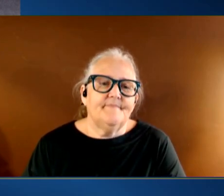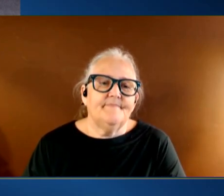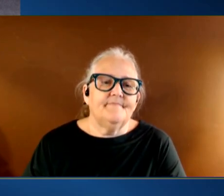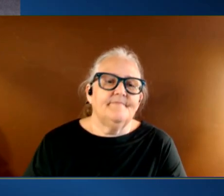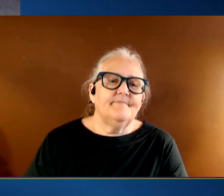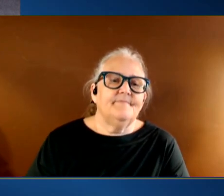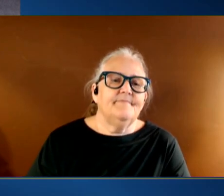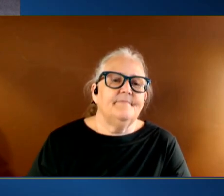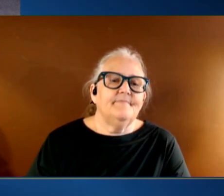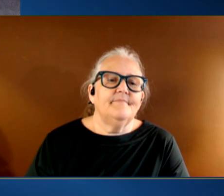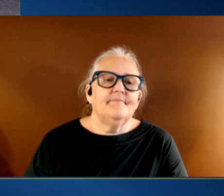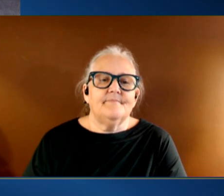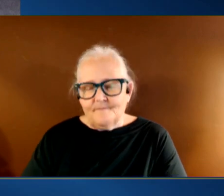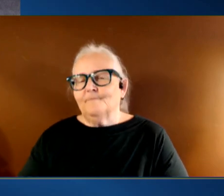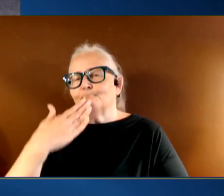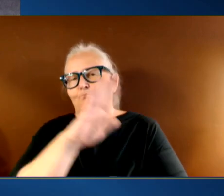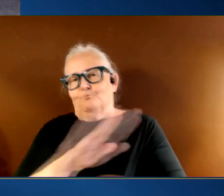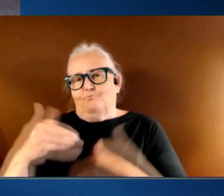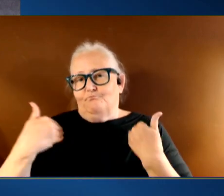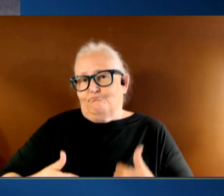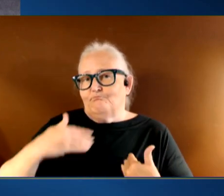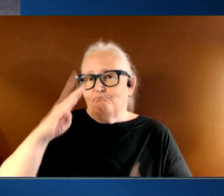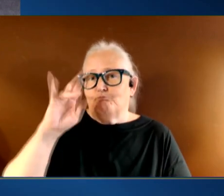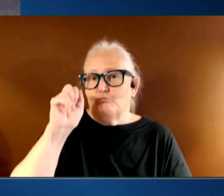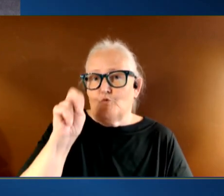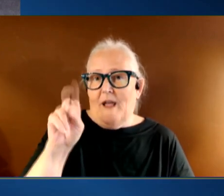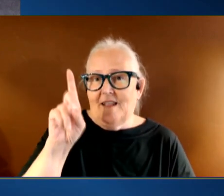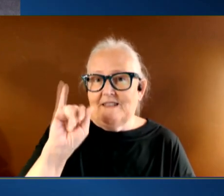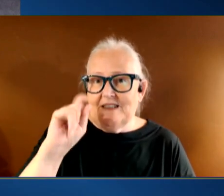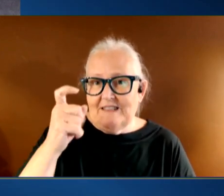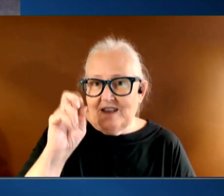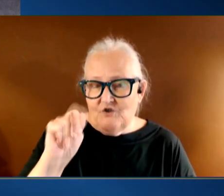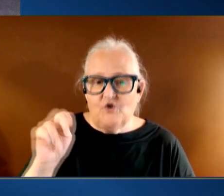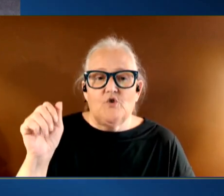Brian Dixon: Good afternoon. I'm Brian Dixon, and I am with the Regenstrief Institute. And I